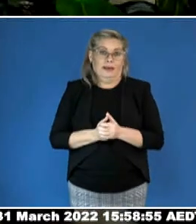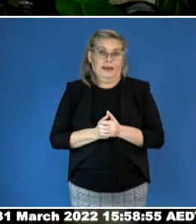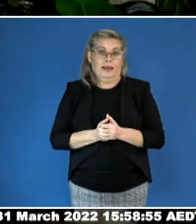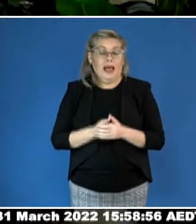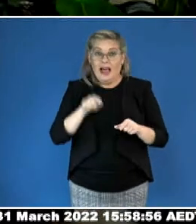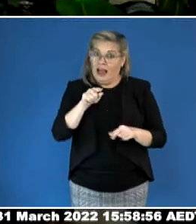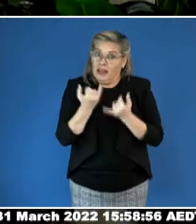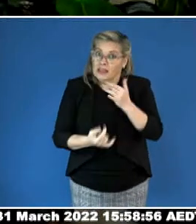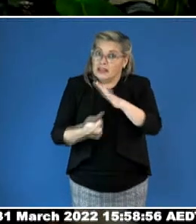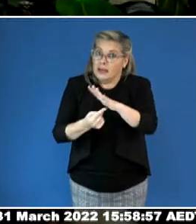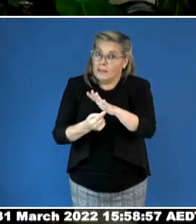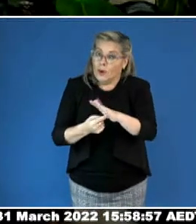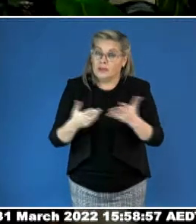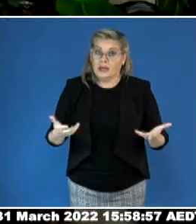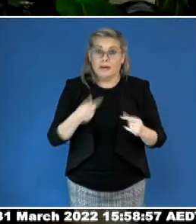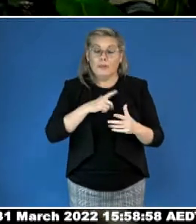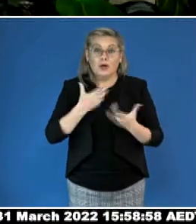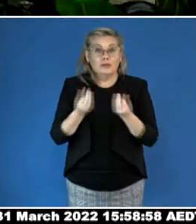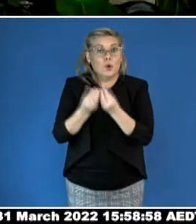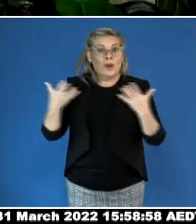Because if you don't know who you are, you don't know how to protect yourself.